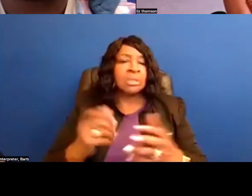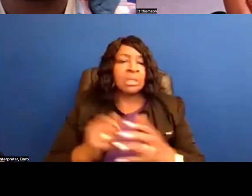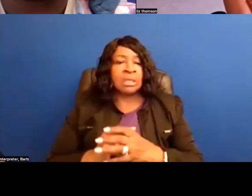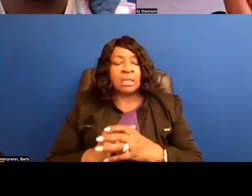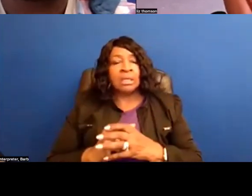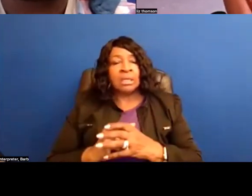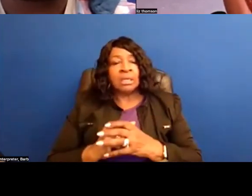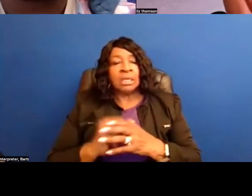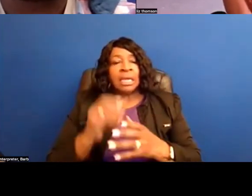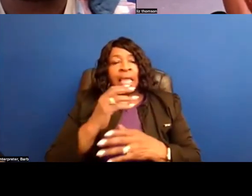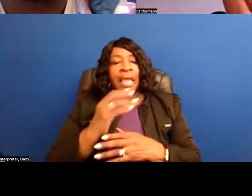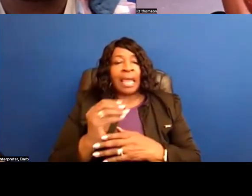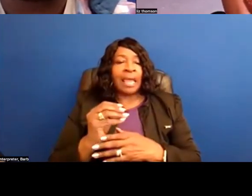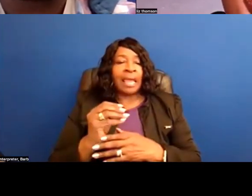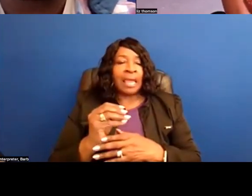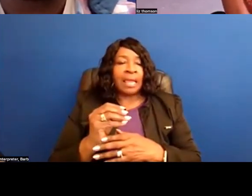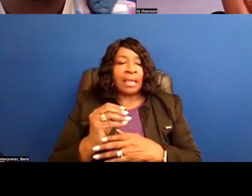And they were in different disciplines.